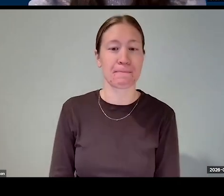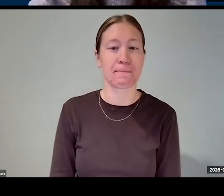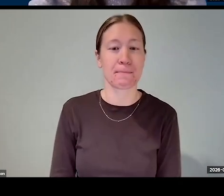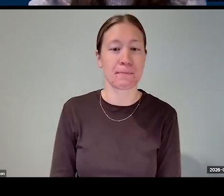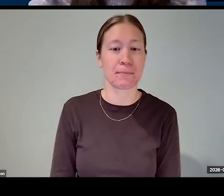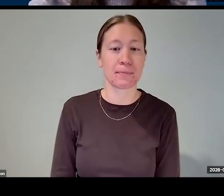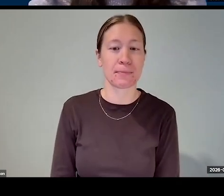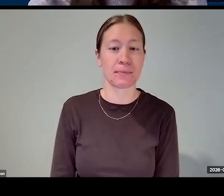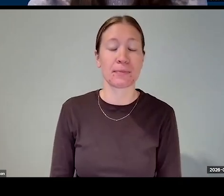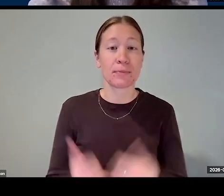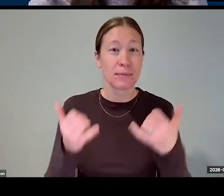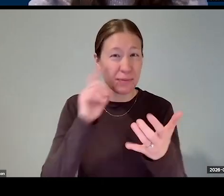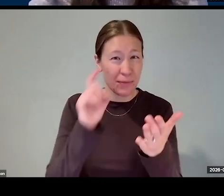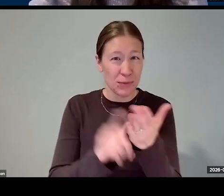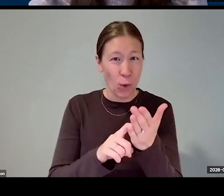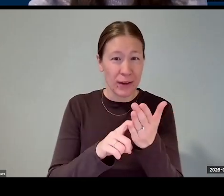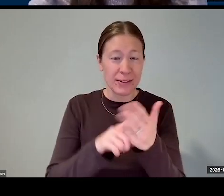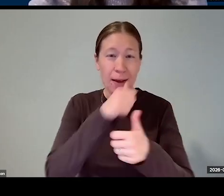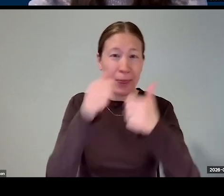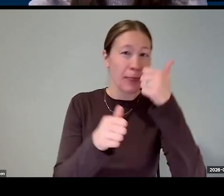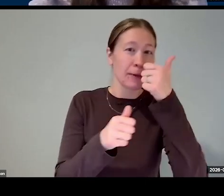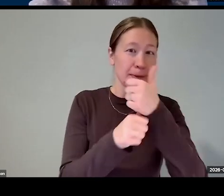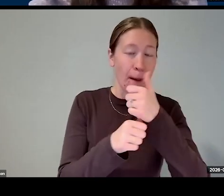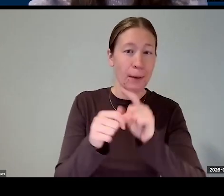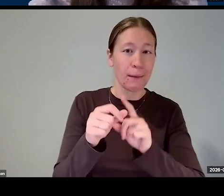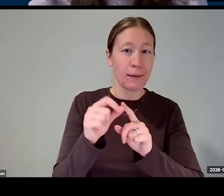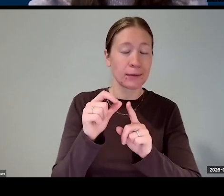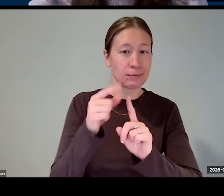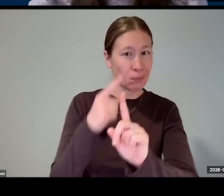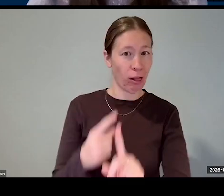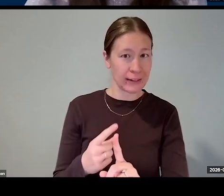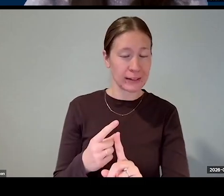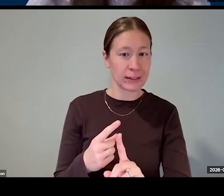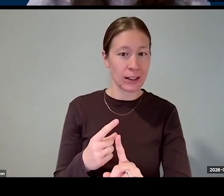for my sub-bullets got a bit smaller once it became a real list.